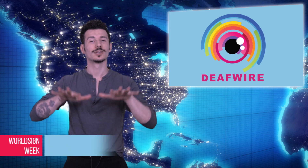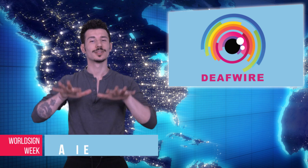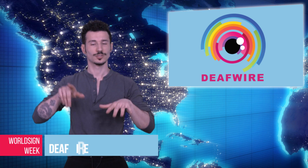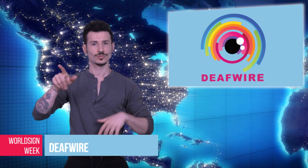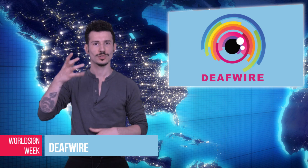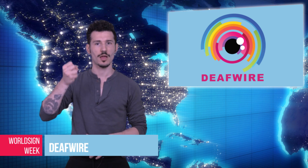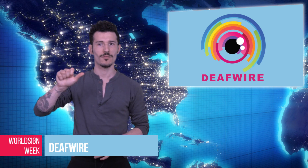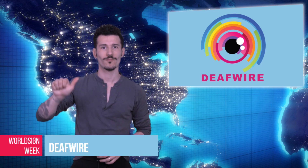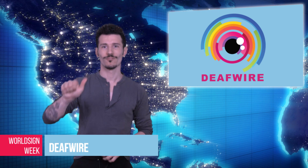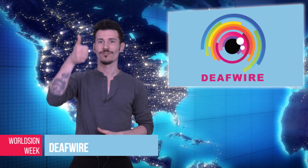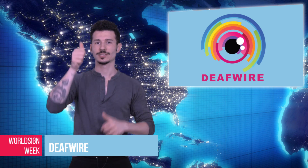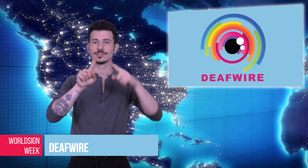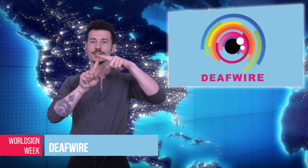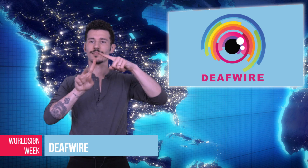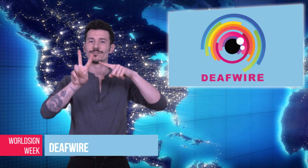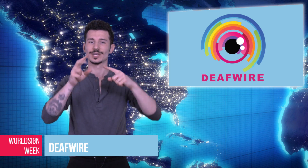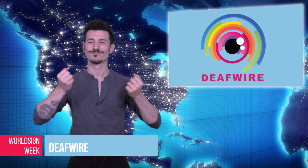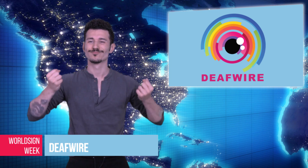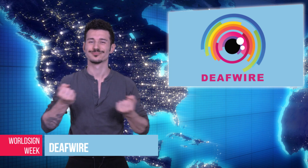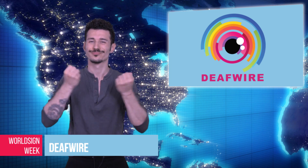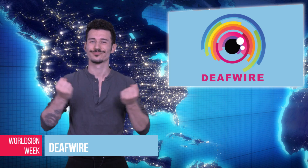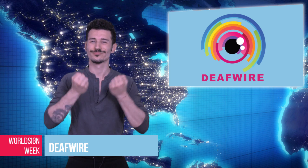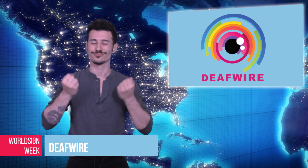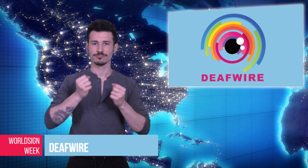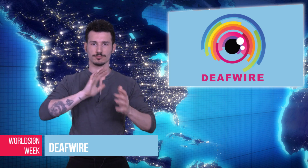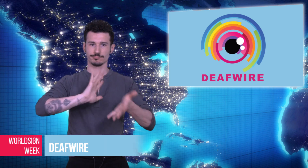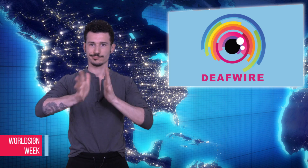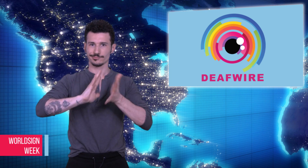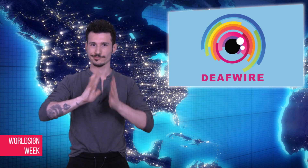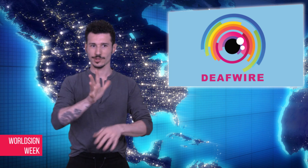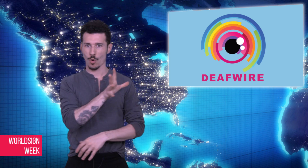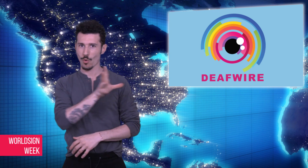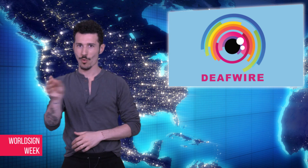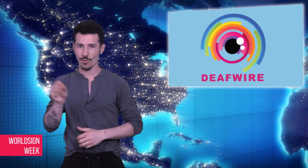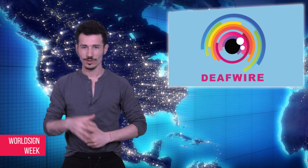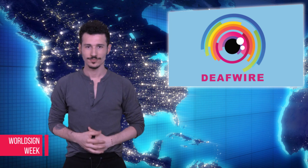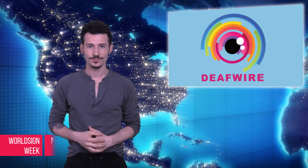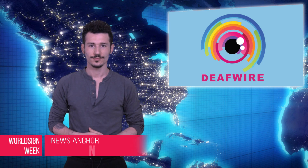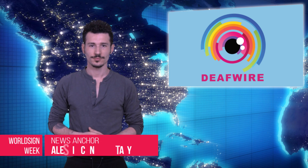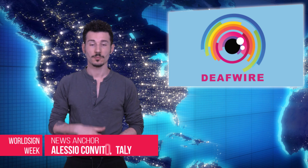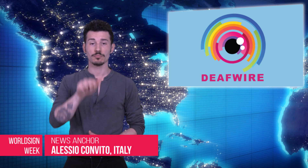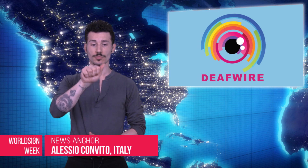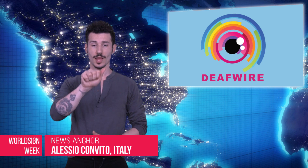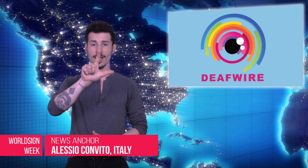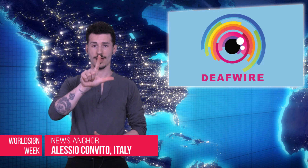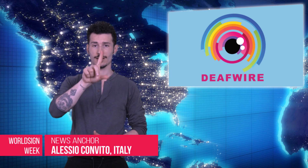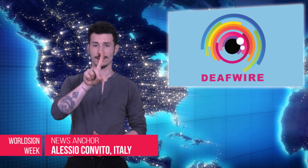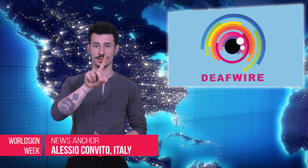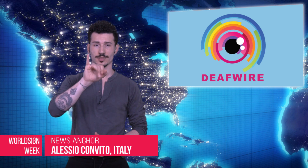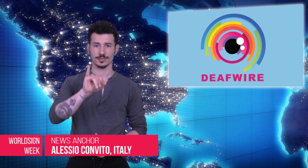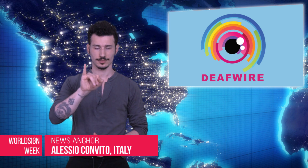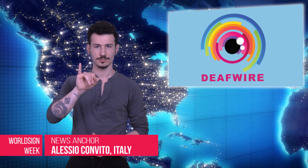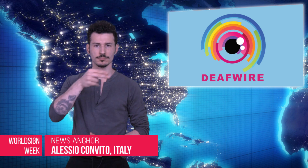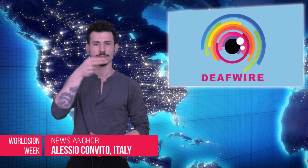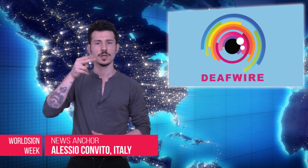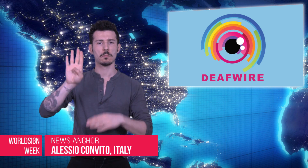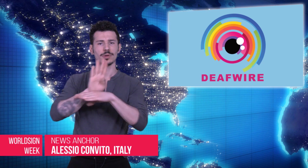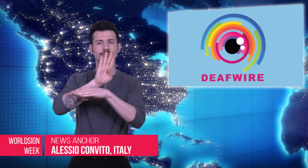Alessio: First British TV Ad in Sign Language Aldi, a British supermarket, will